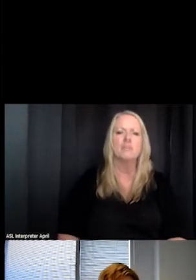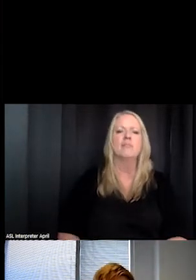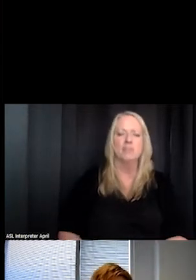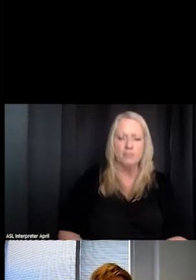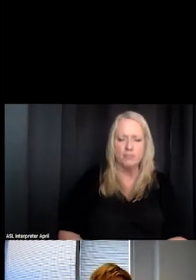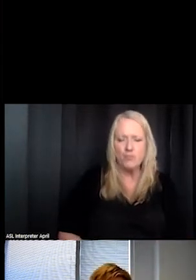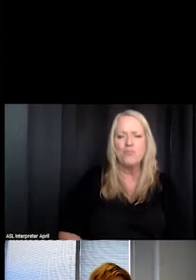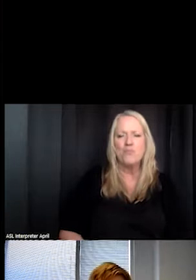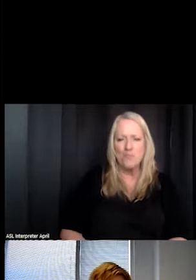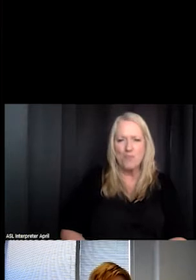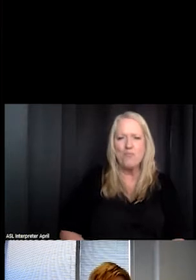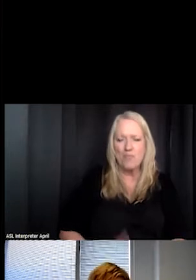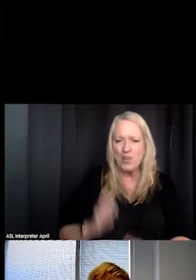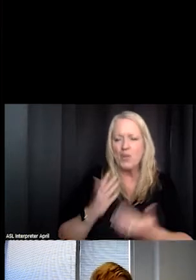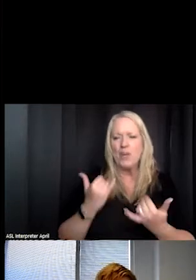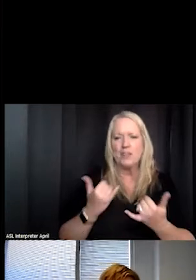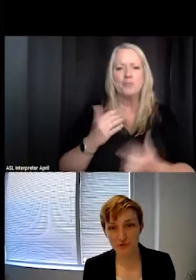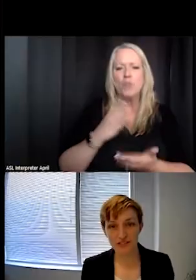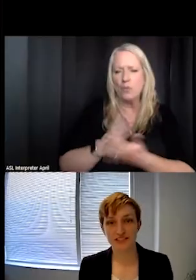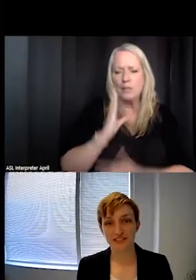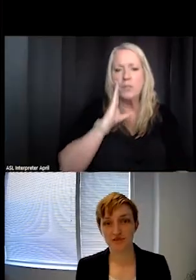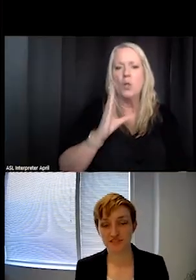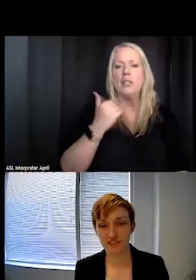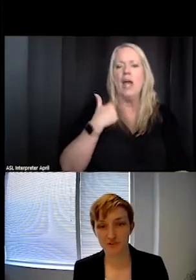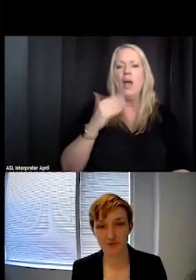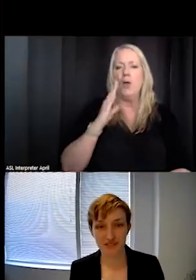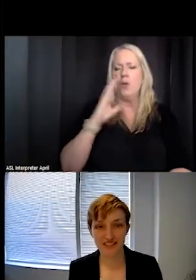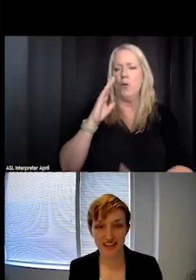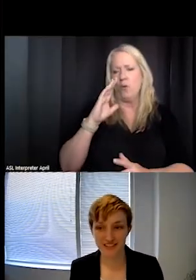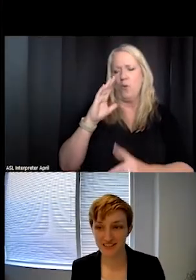SO, WITH THAT, I AM THRILLED TO, TO MOVE US INTO OUR FEATURED PRESENTATION